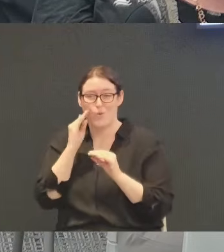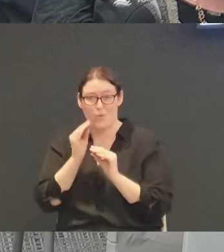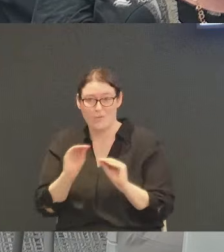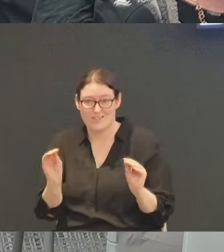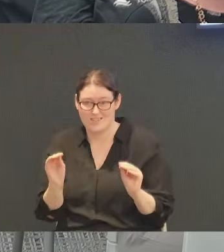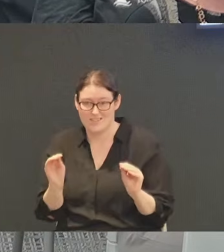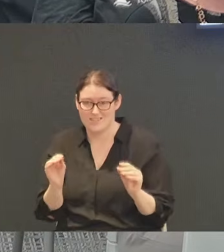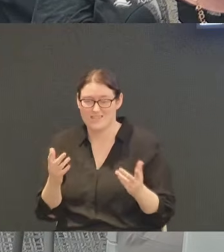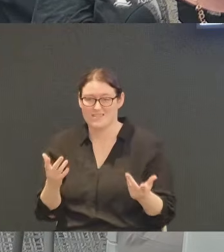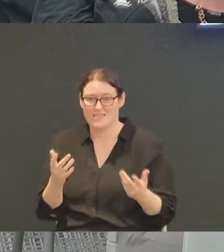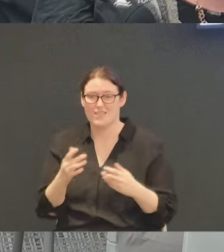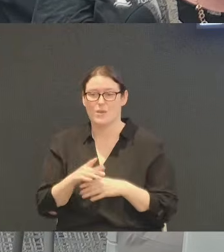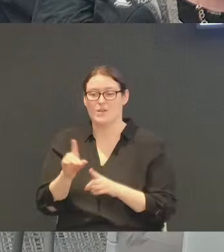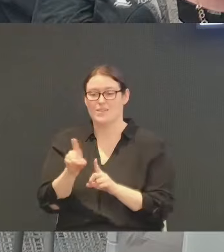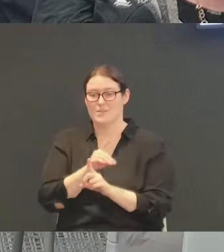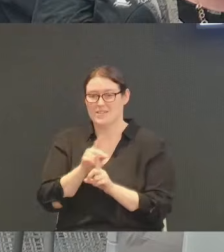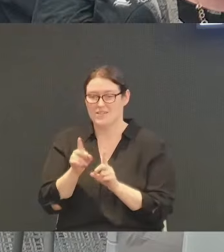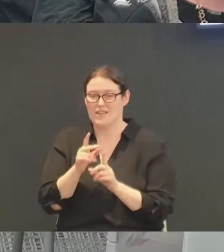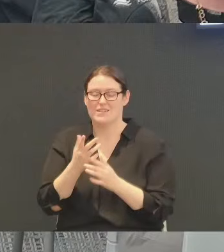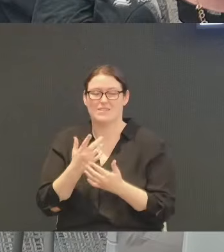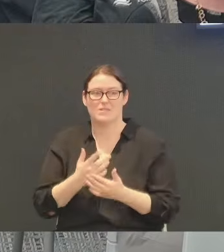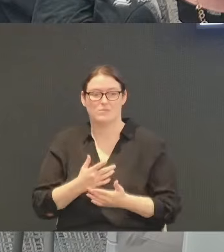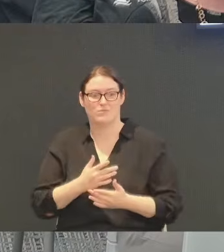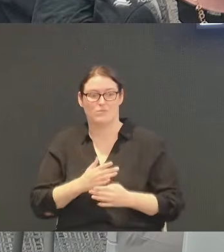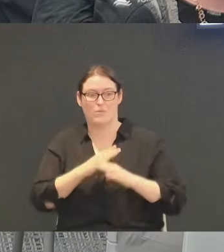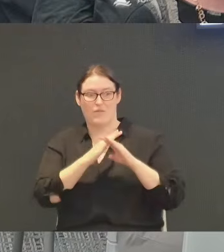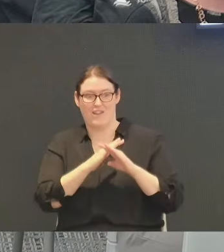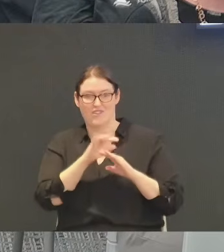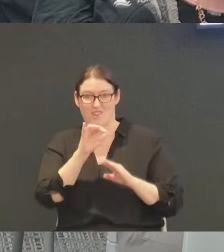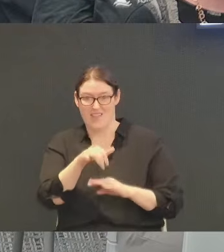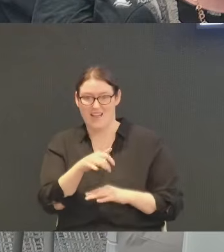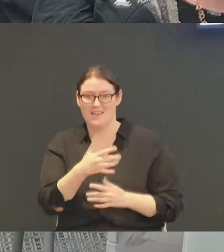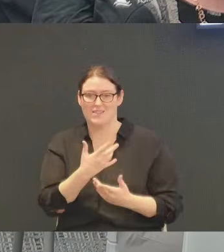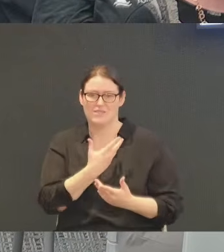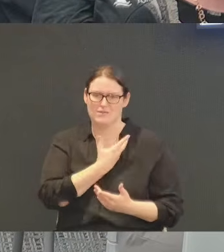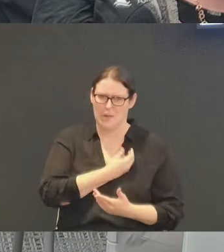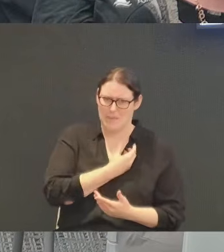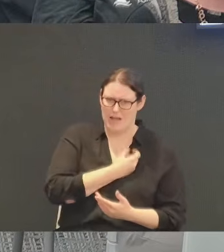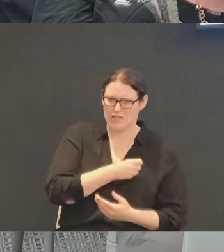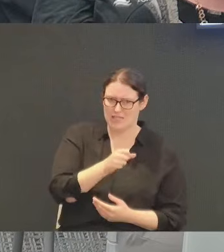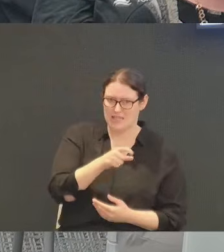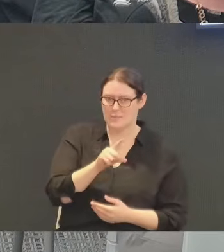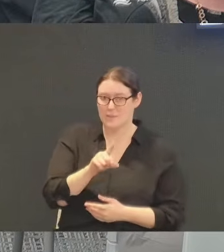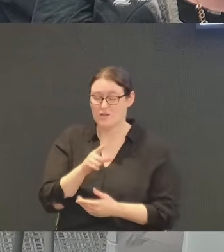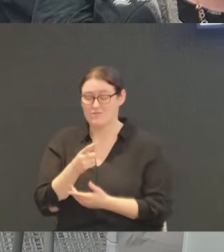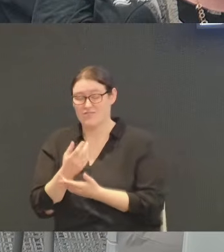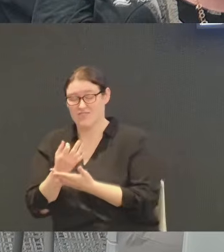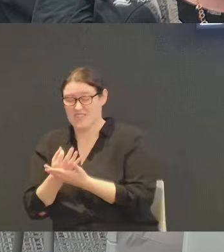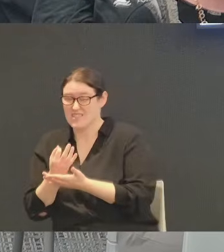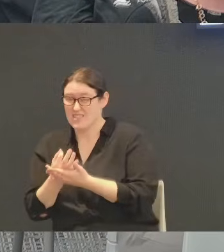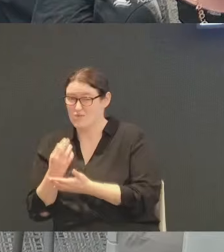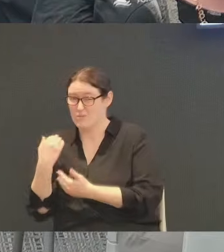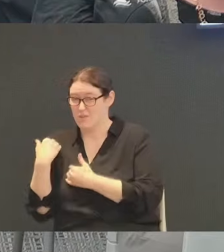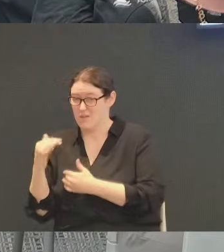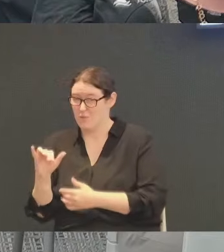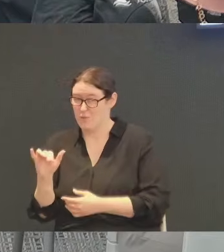is not only the compassionate thing to do, it is the physically responsible thing to do. In Ohio,